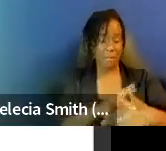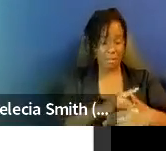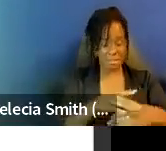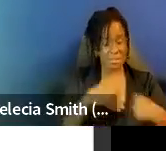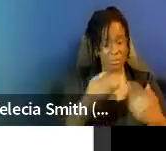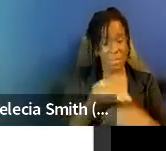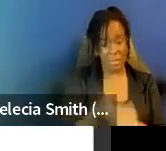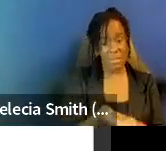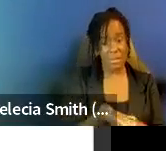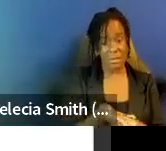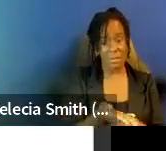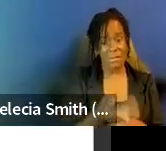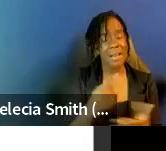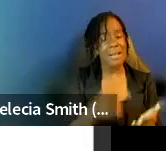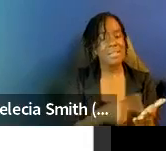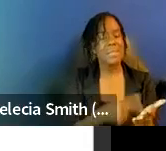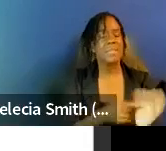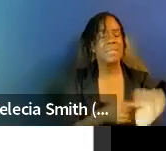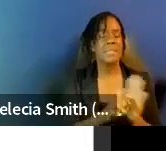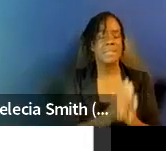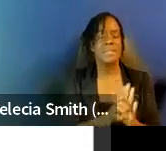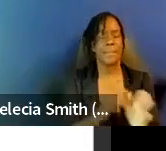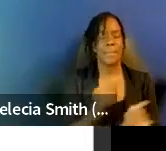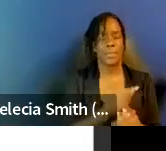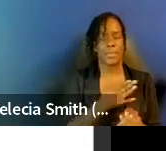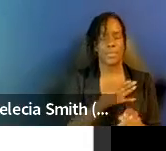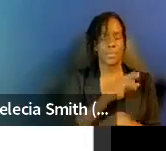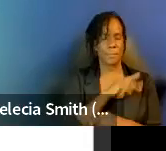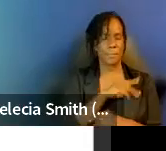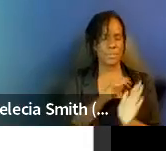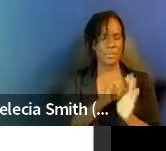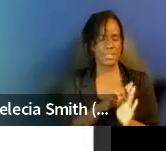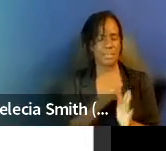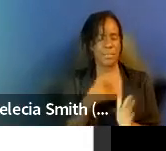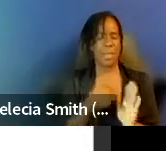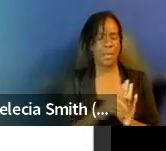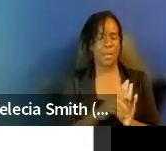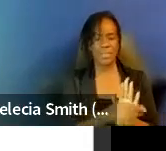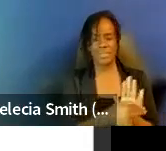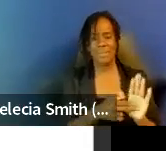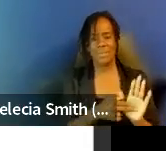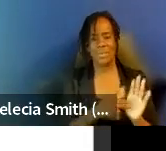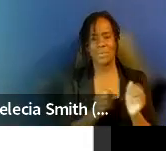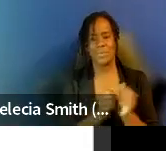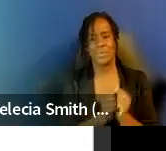interaction between clinician and patient, it is synchronous, but broadly about the type of